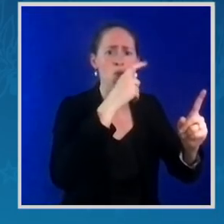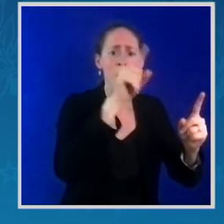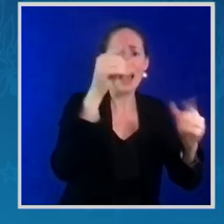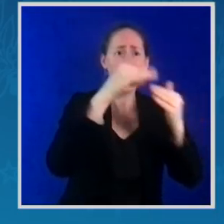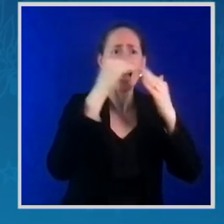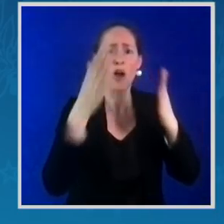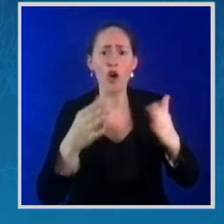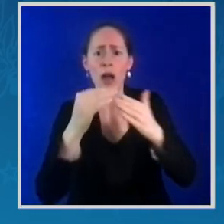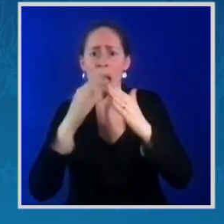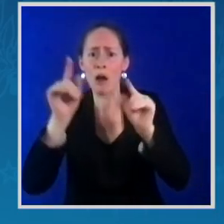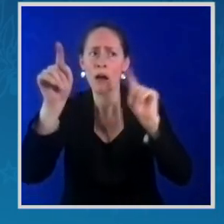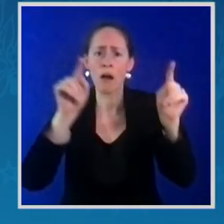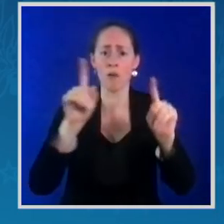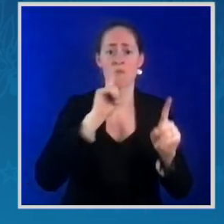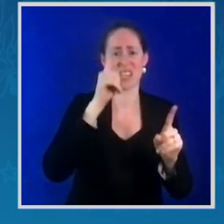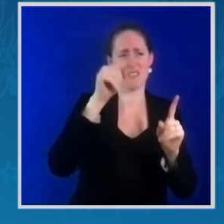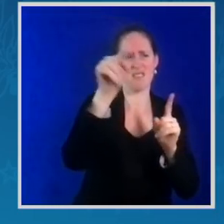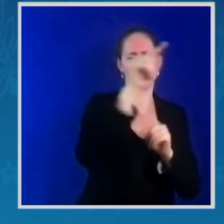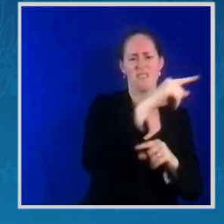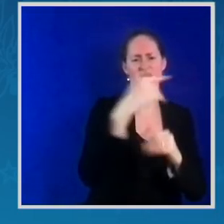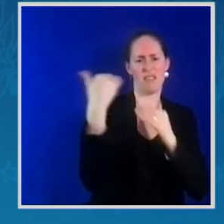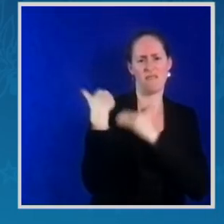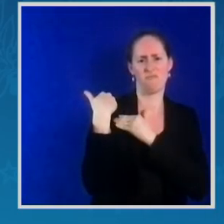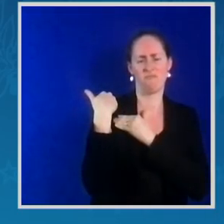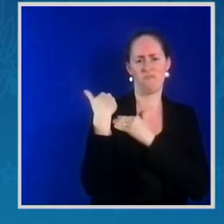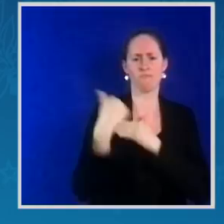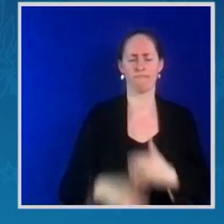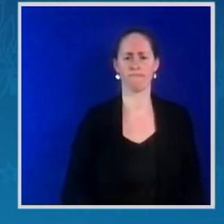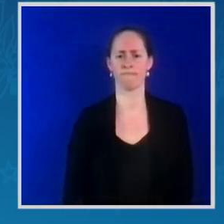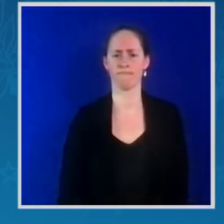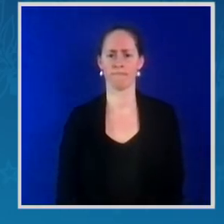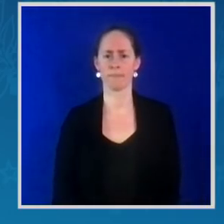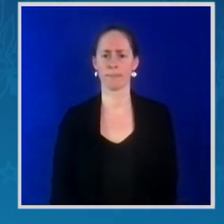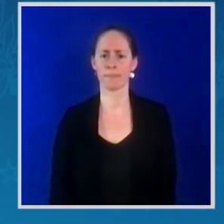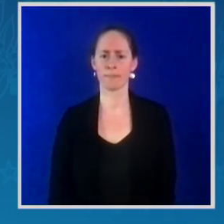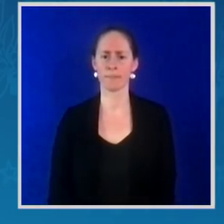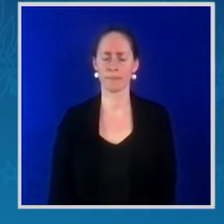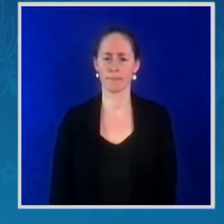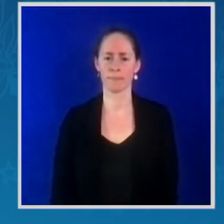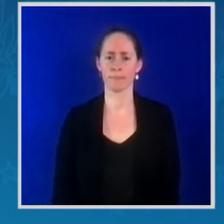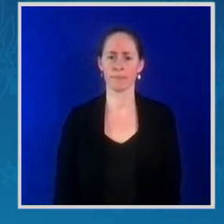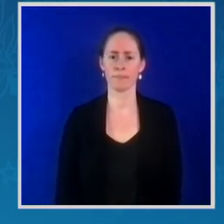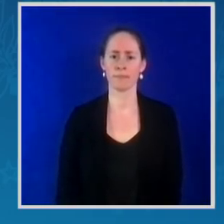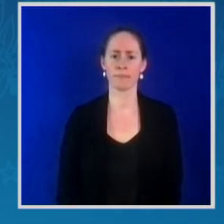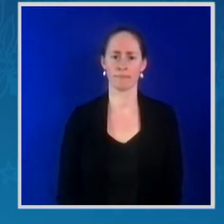in a way that helps people see what is happening in the midst of all of the priorities people have,